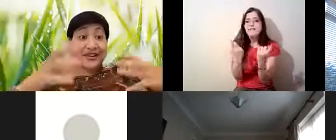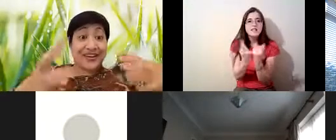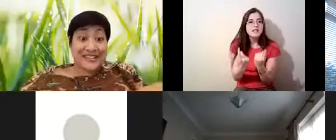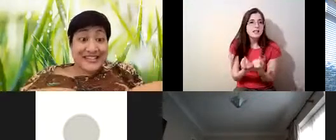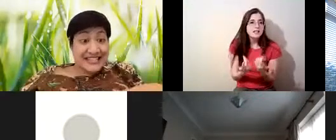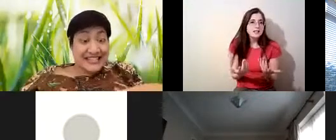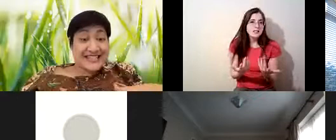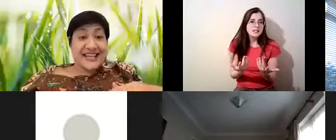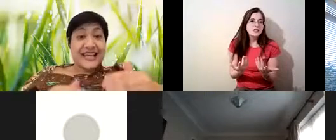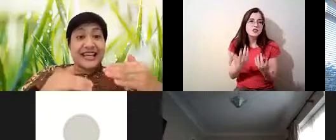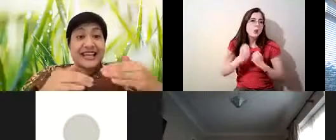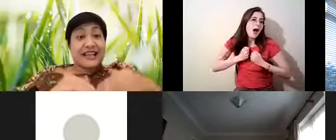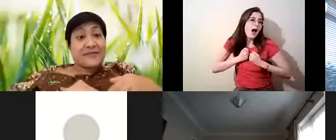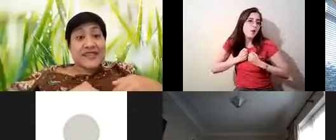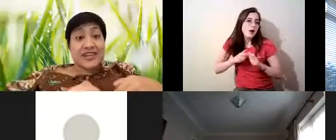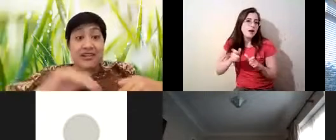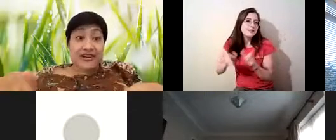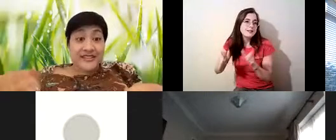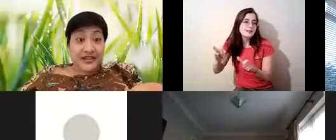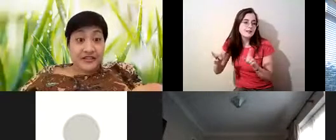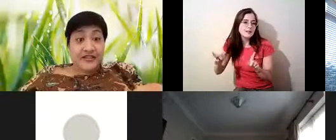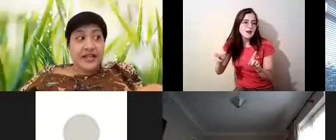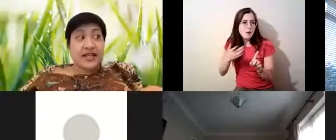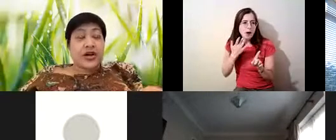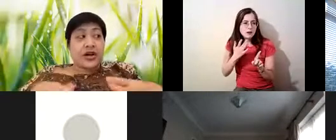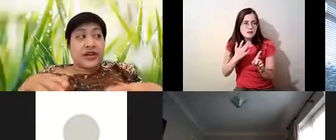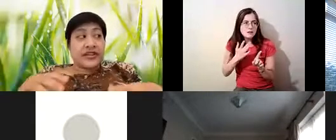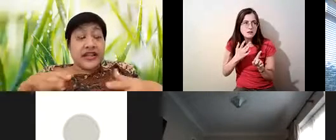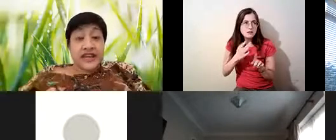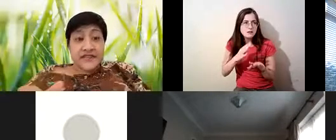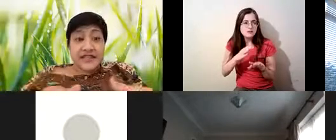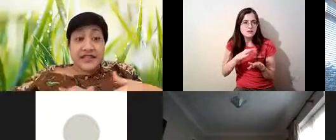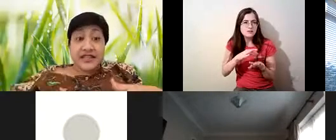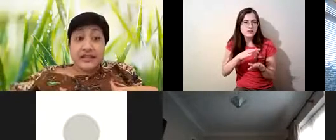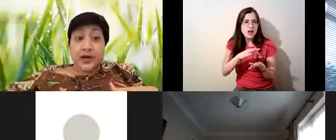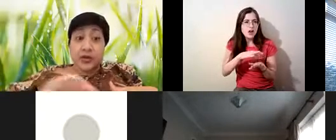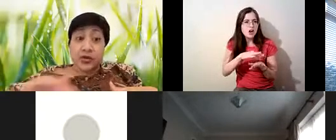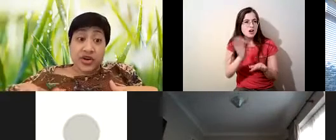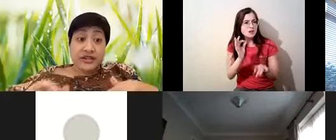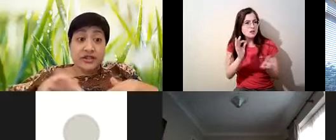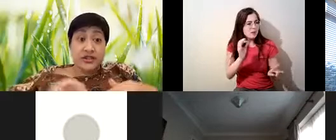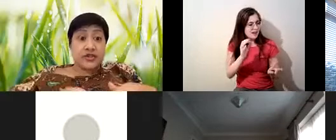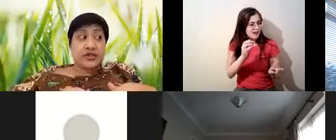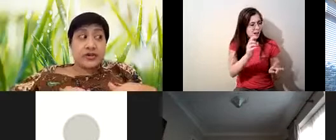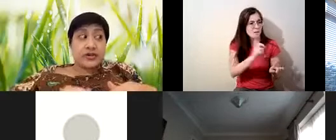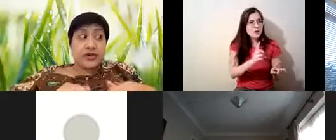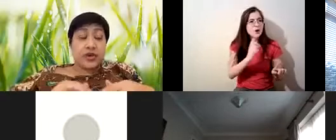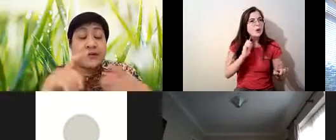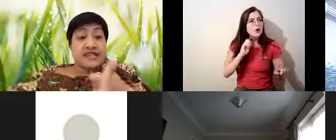our citizens it comes at the cost of all the lives that are killed by war due to weapons